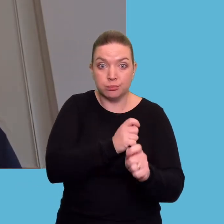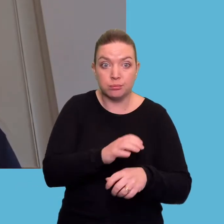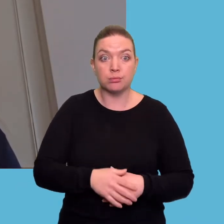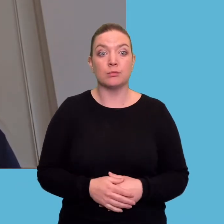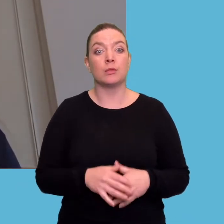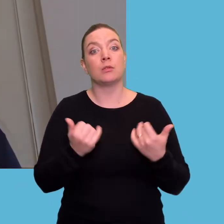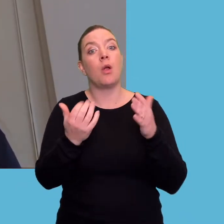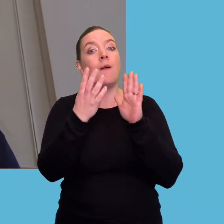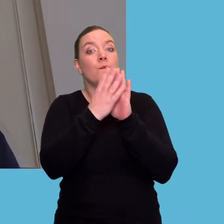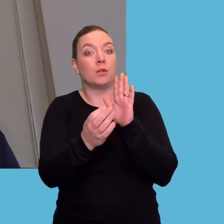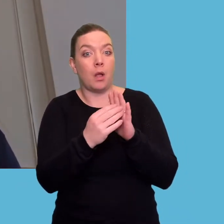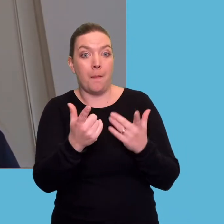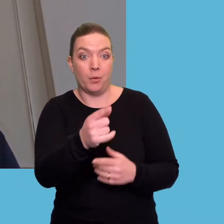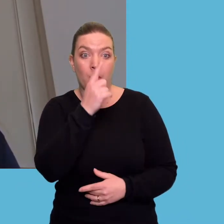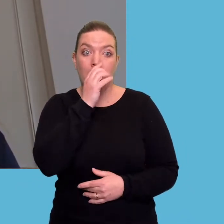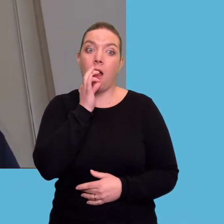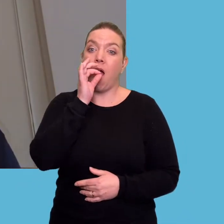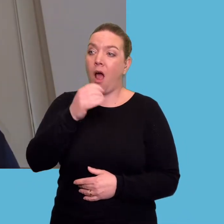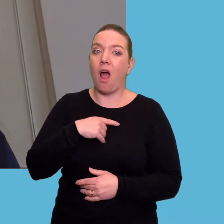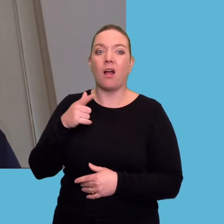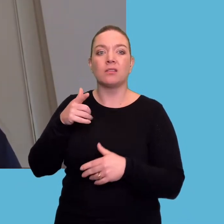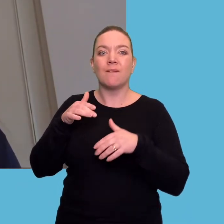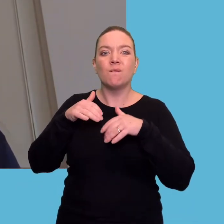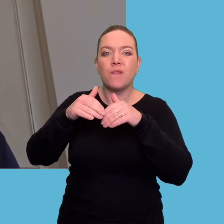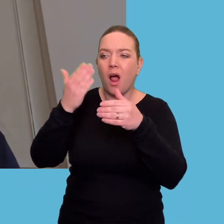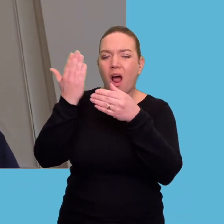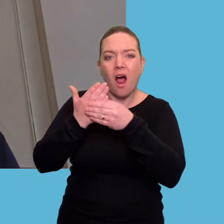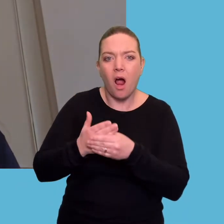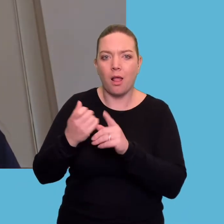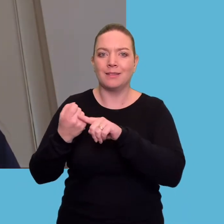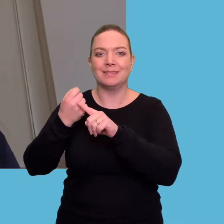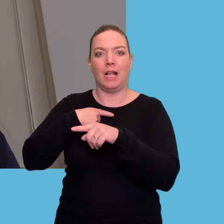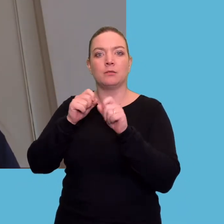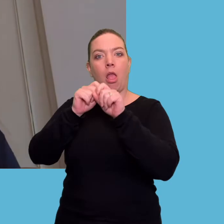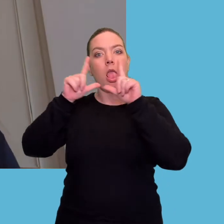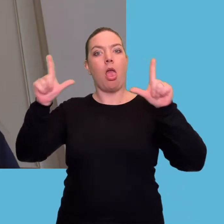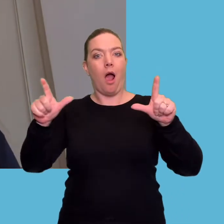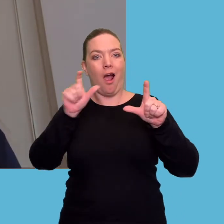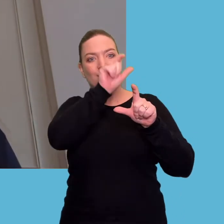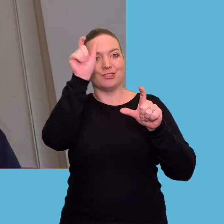will ask if there are any adjustments that need to be made. For example, you can ask us to send files